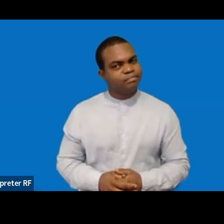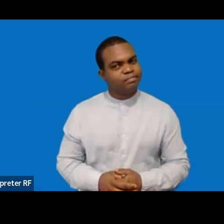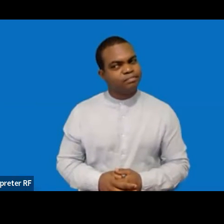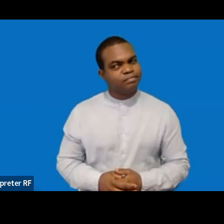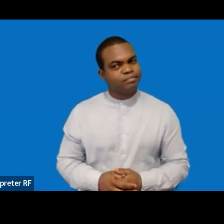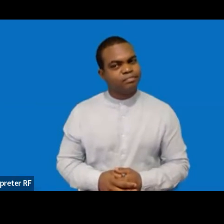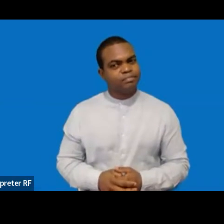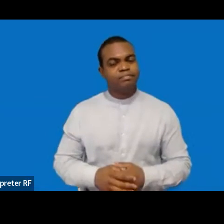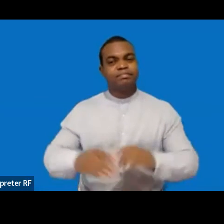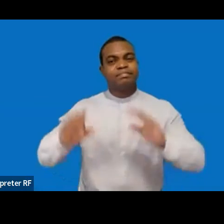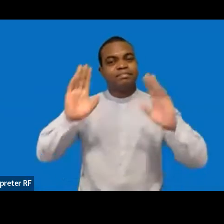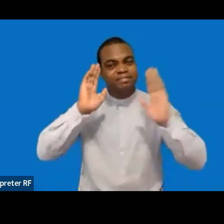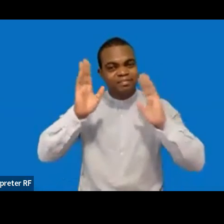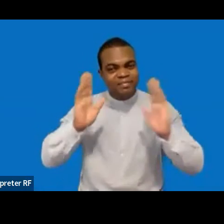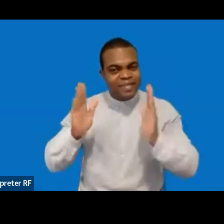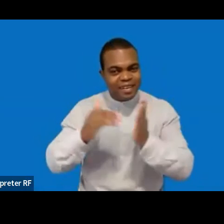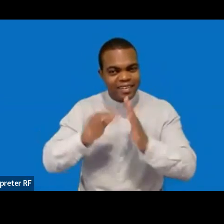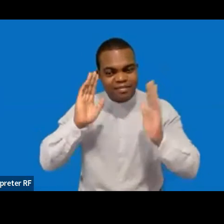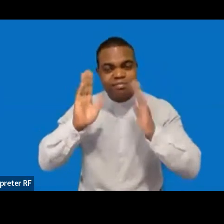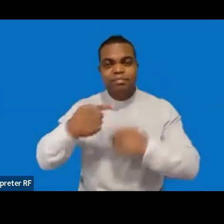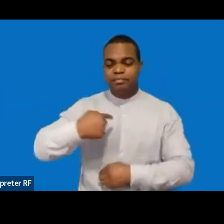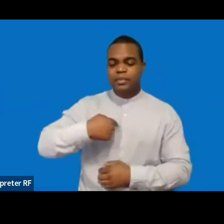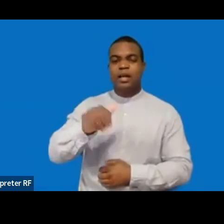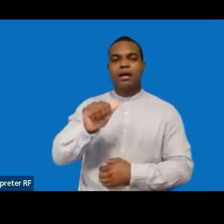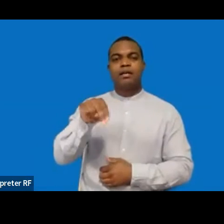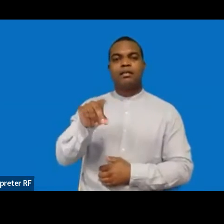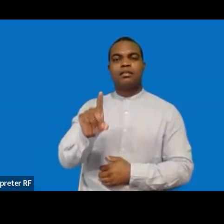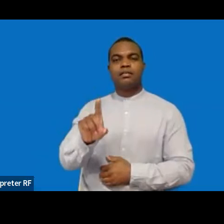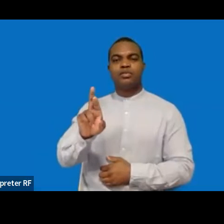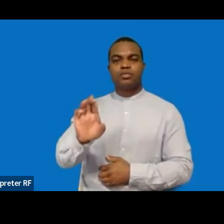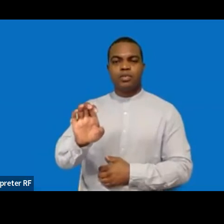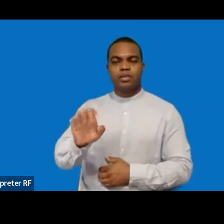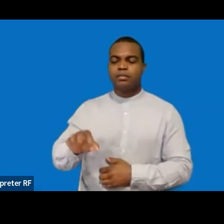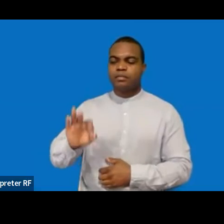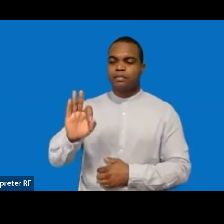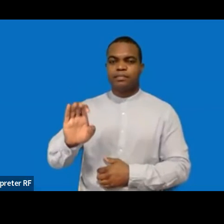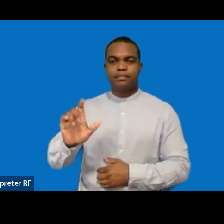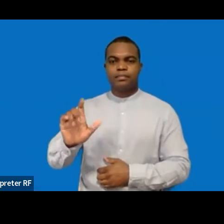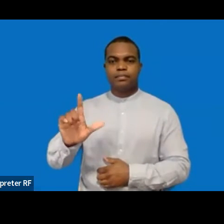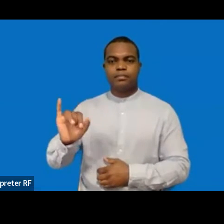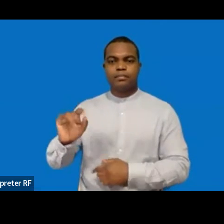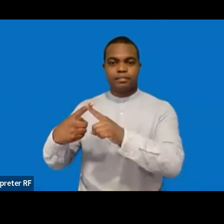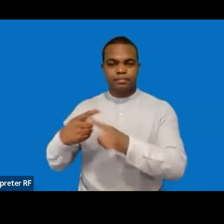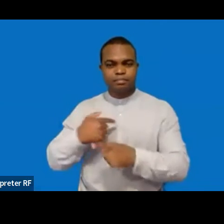and I want to welcome you to our event "The European Disability Card: from proposal to reality".